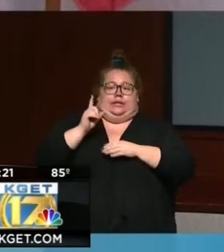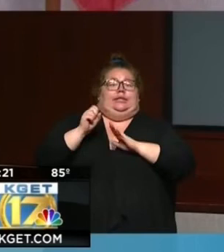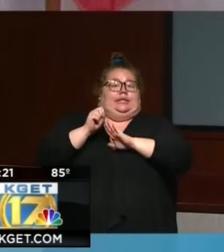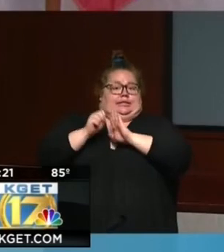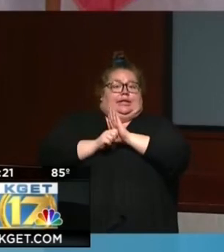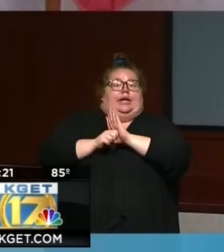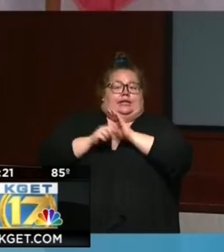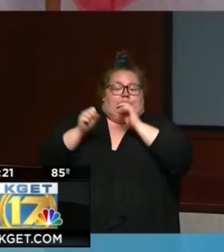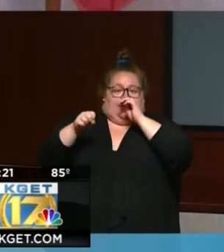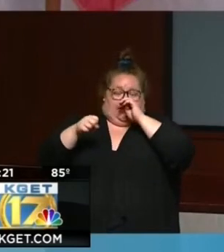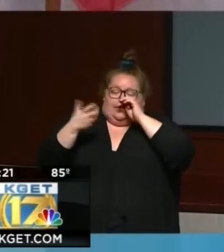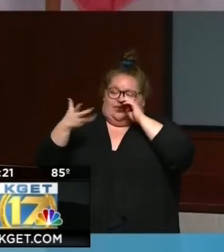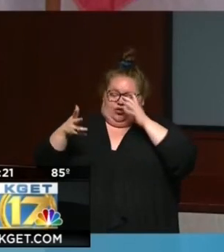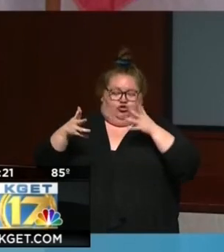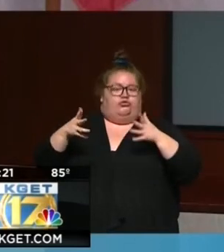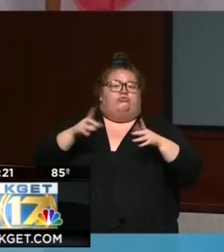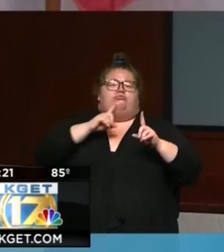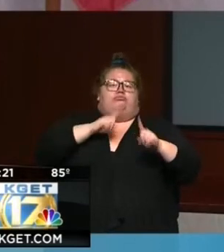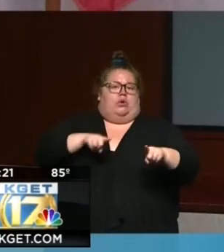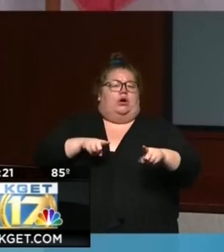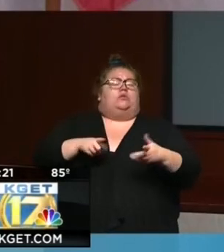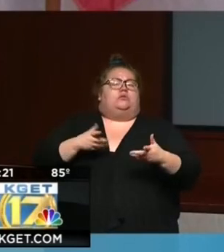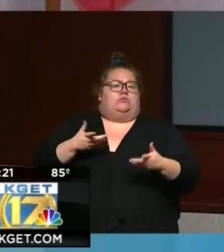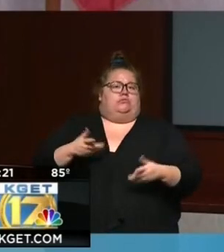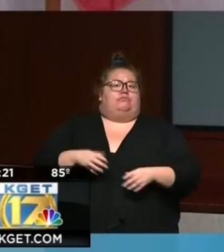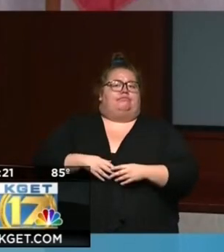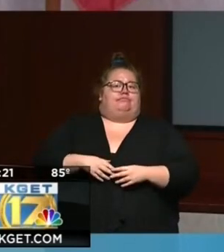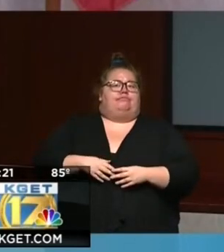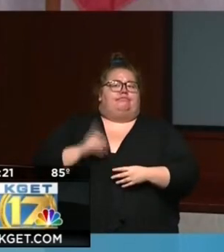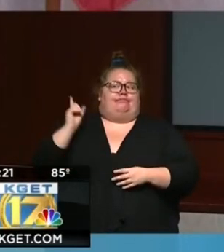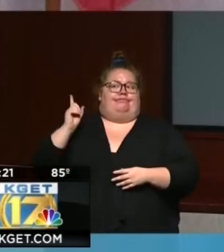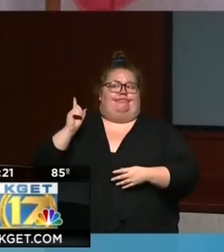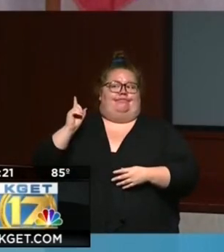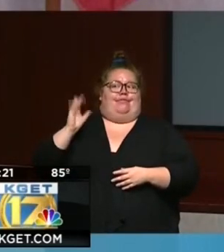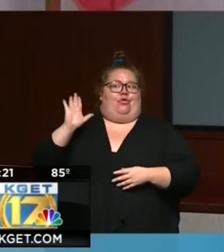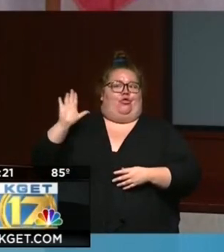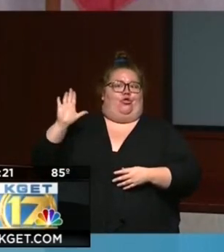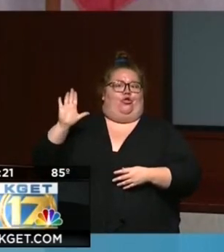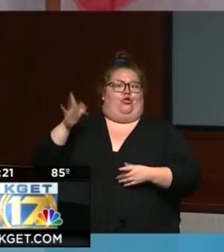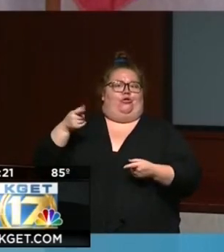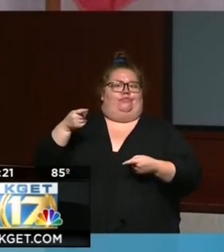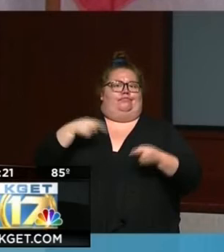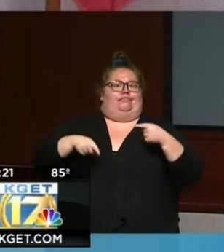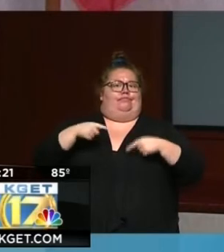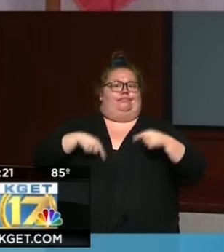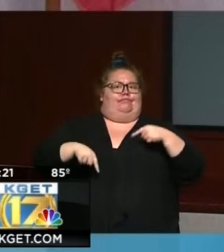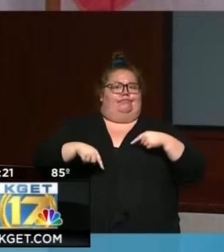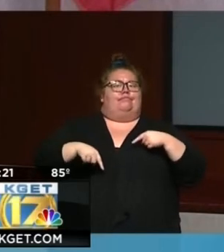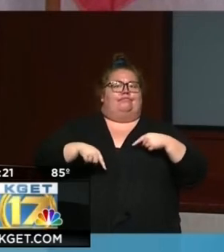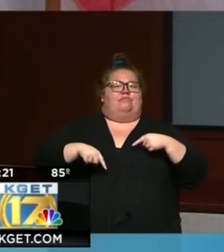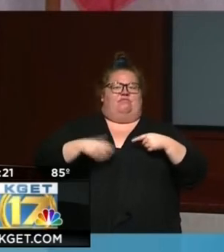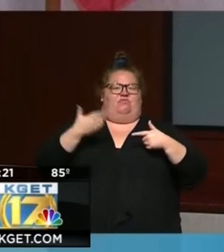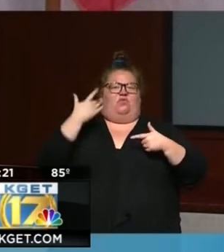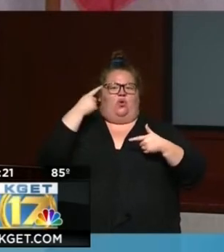HANG ON ONE SECOND. HEY, GOOD MORNING. ANTWON, THE STATE DID AND